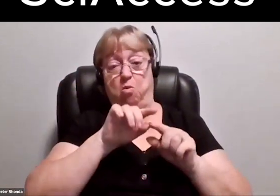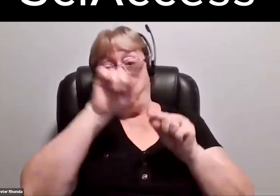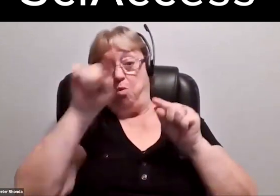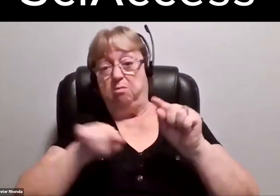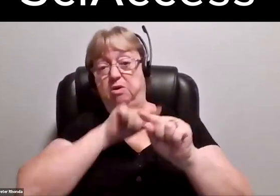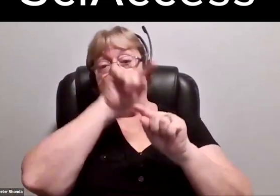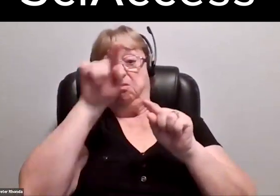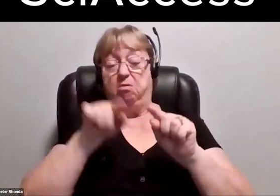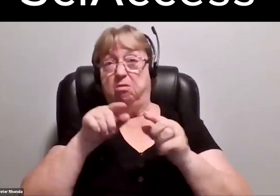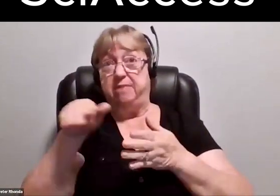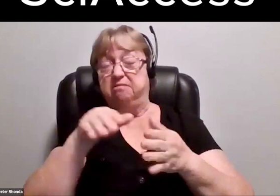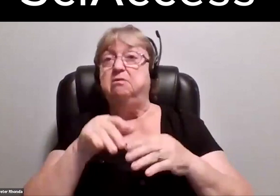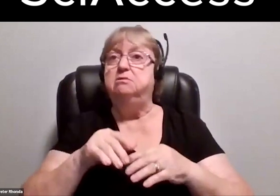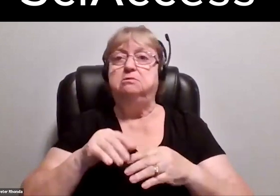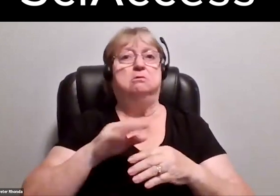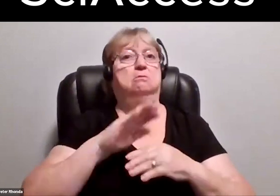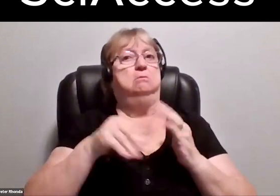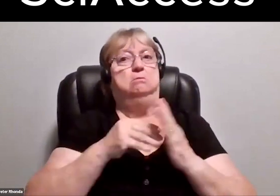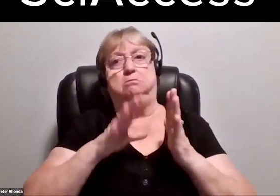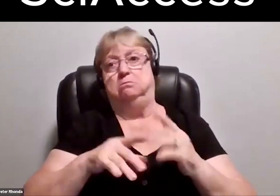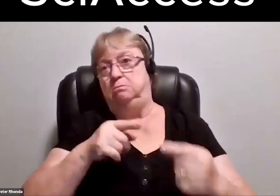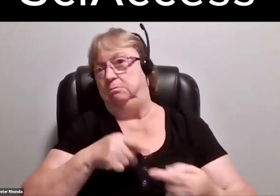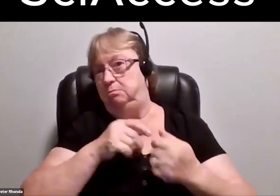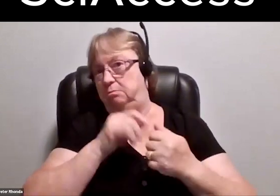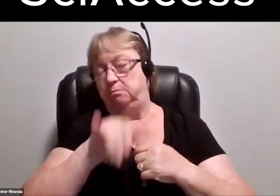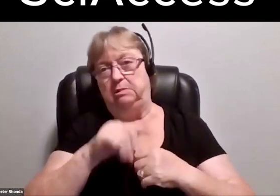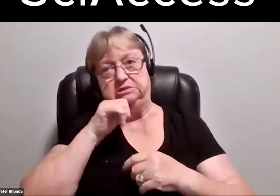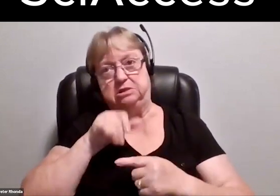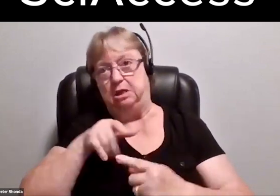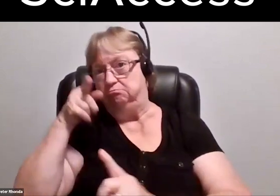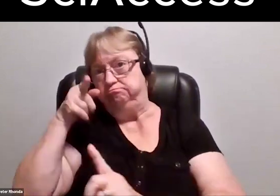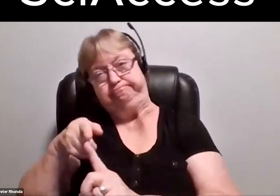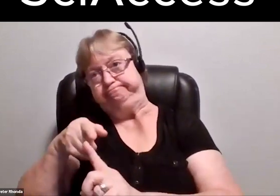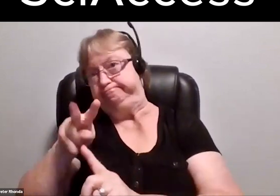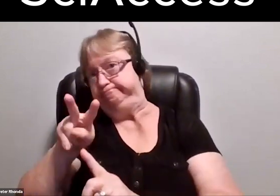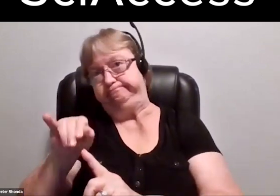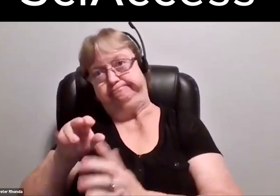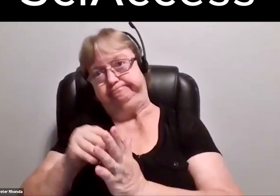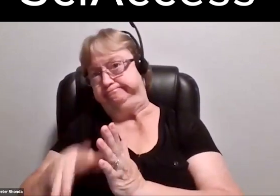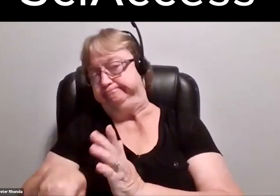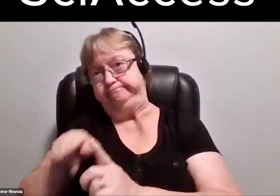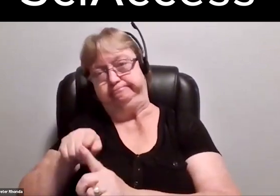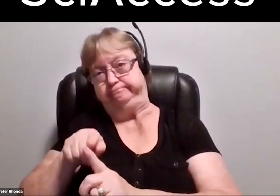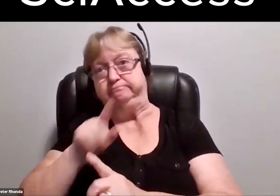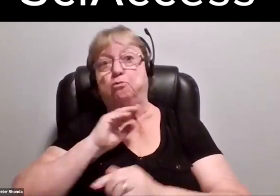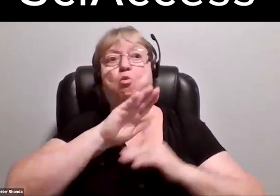that all students struggle with. This is not unique necessarily to students with VI.